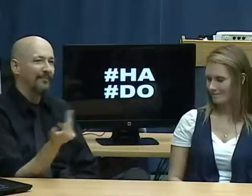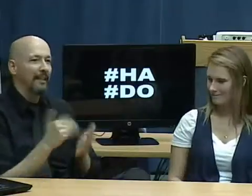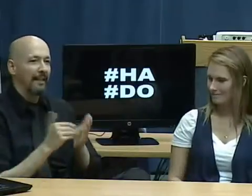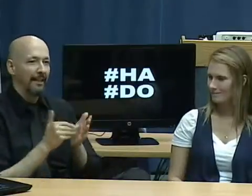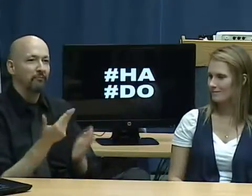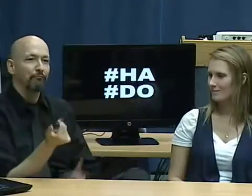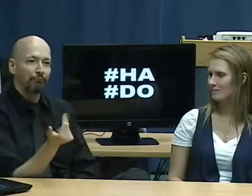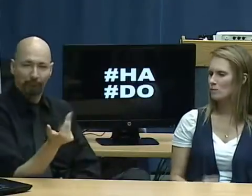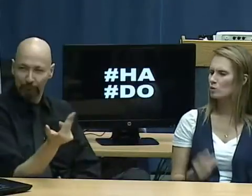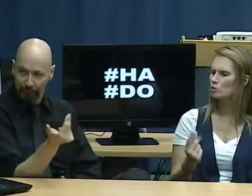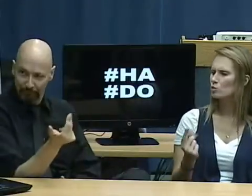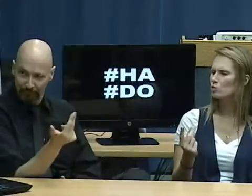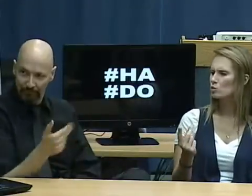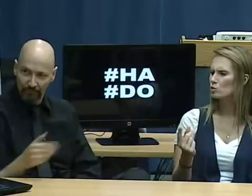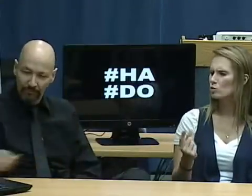#HA is reduplicated.